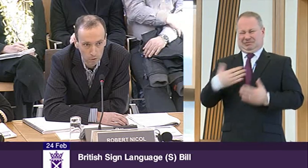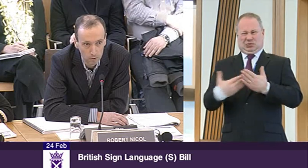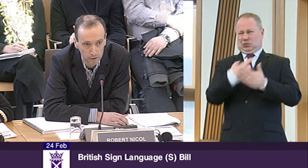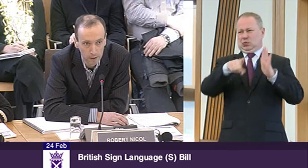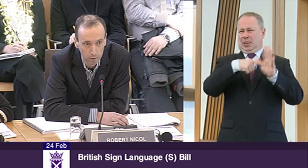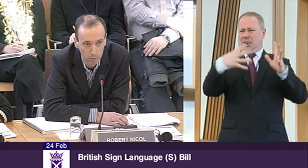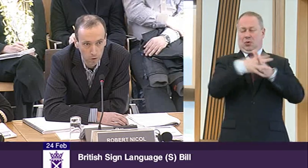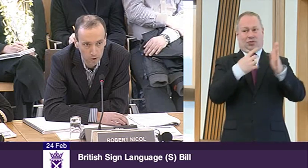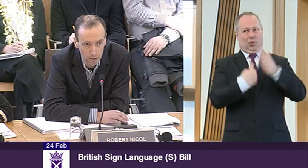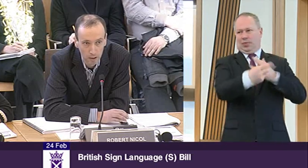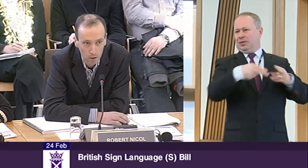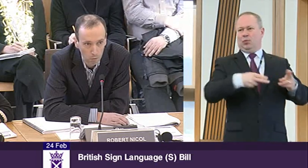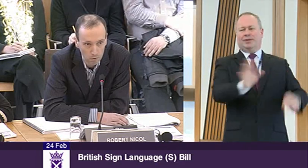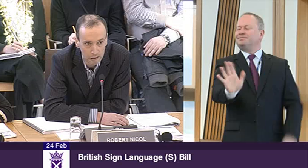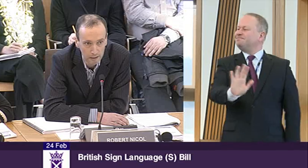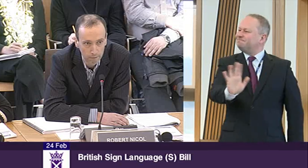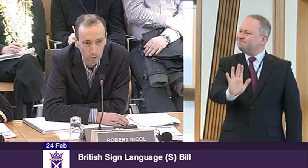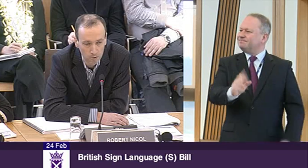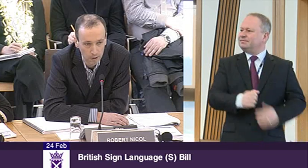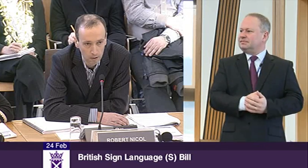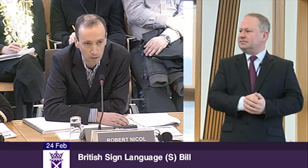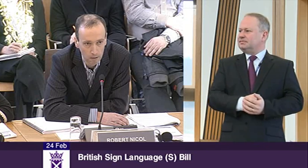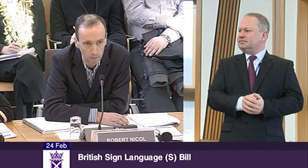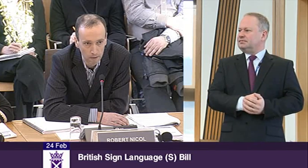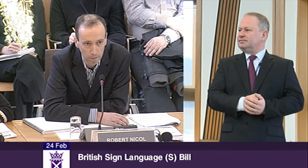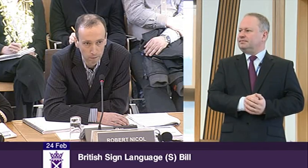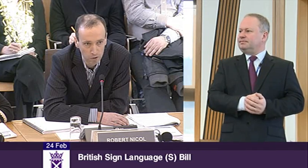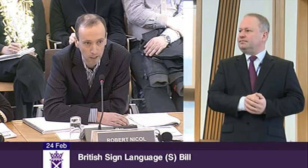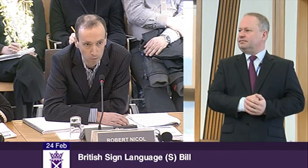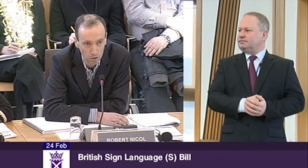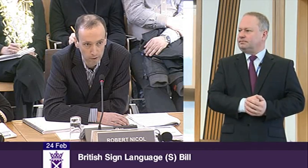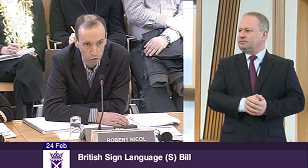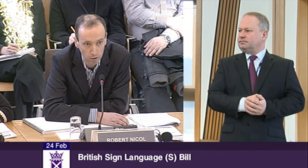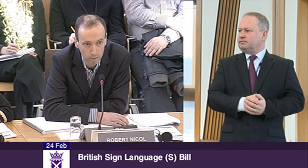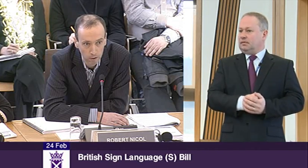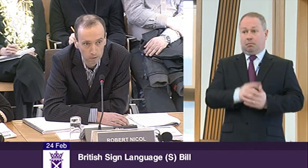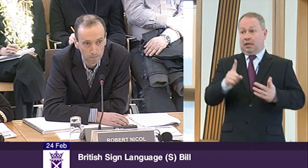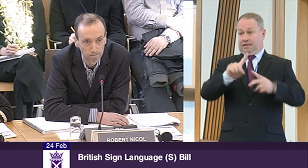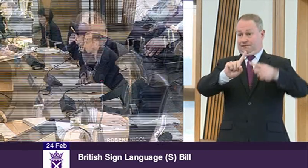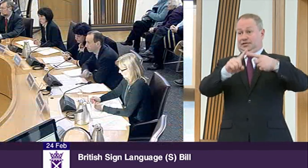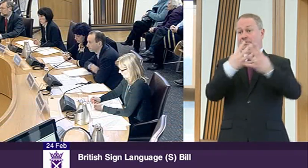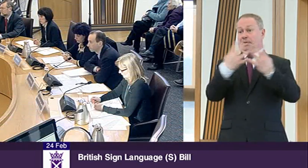only route to deliver something which, as the first panel made clear, it is strongly